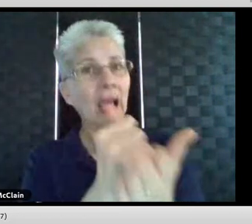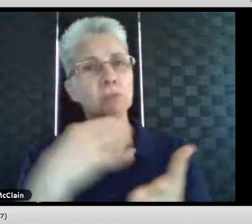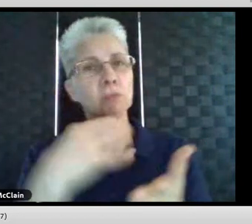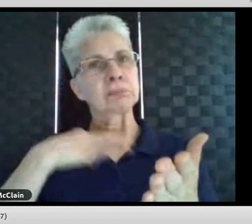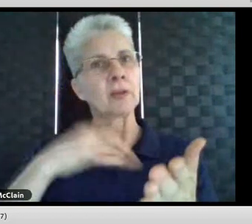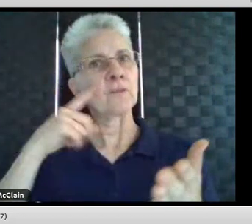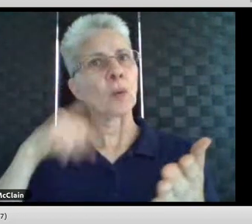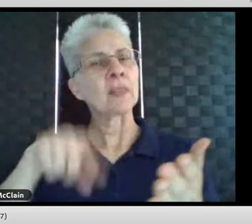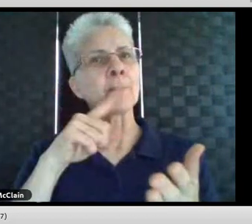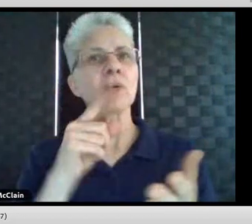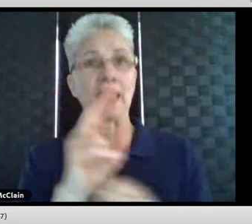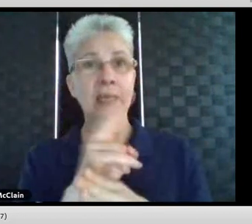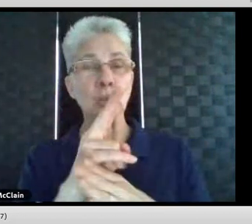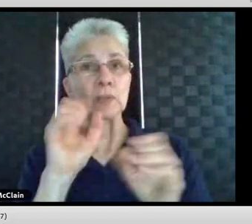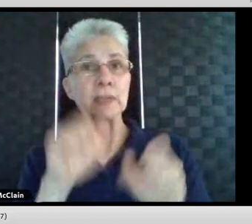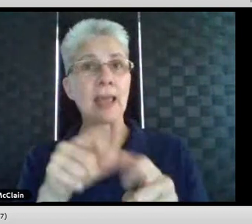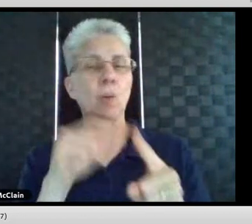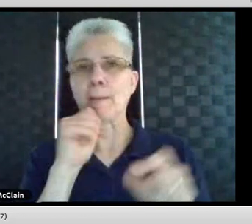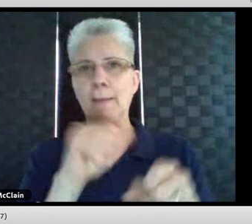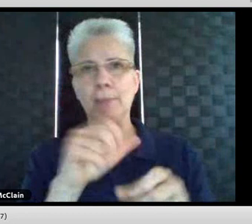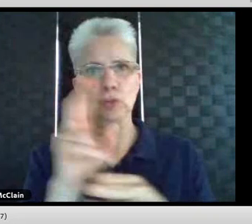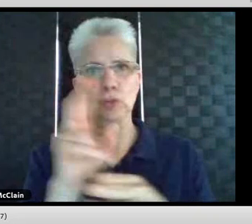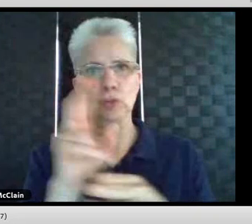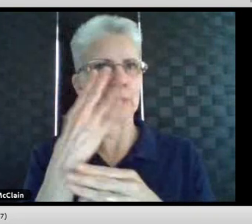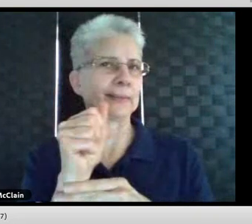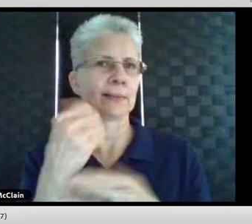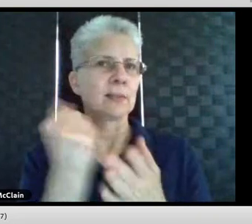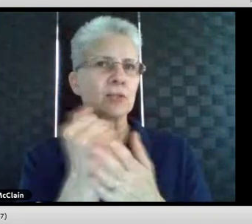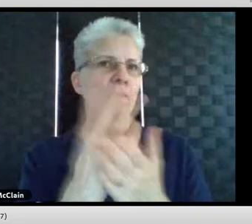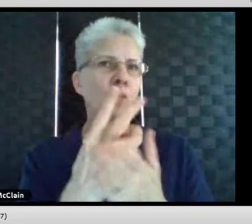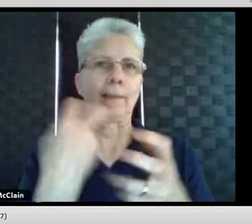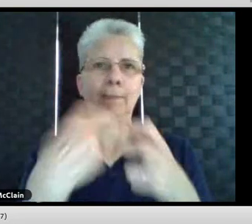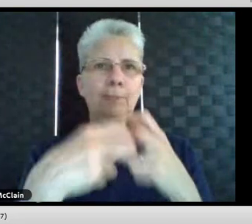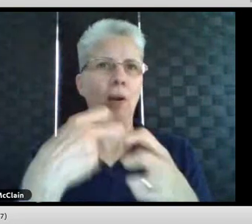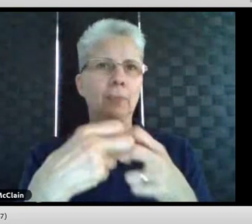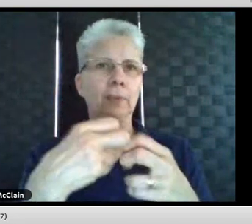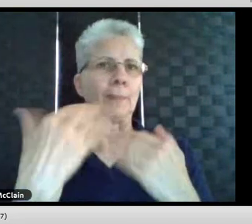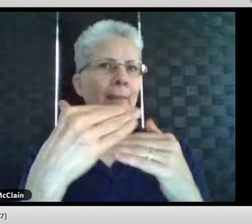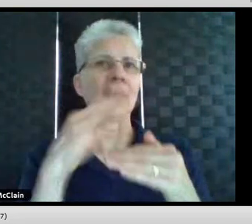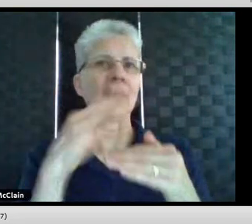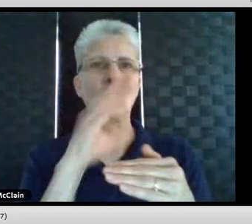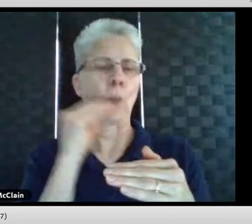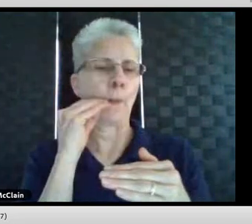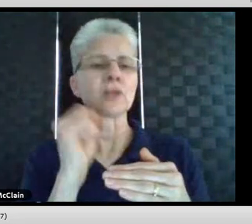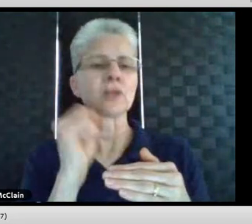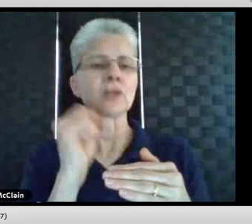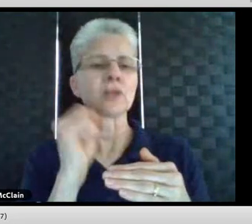or are they not going to be able to use it because of some software limitation? Okay, so when I asked my students